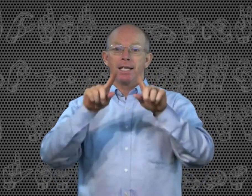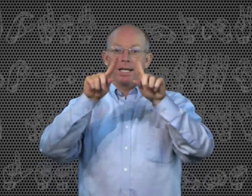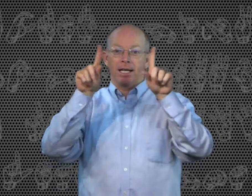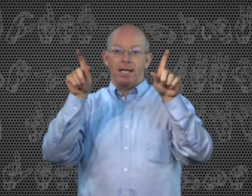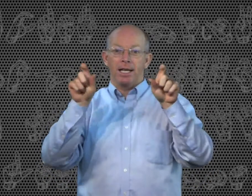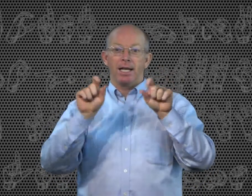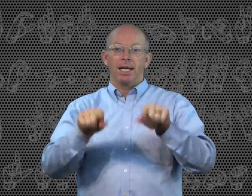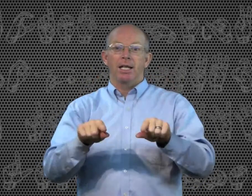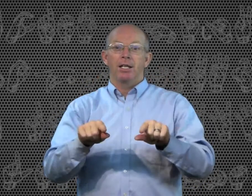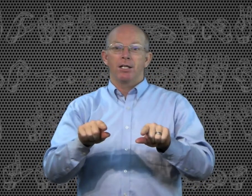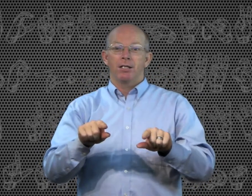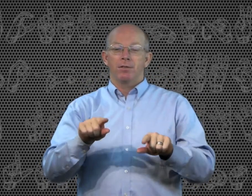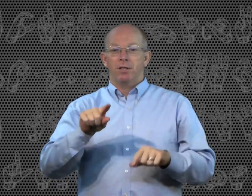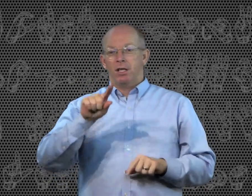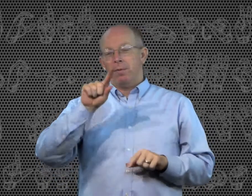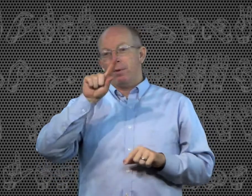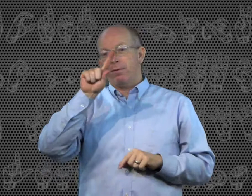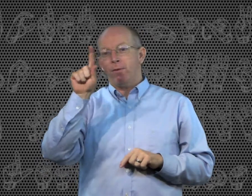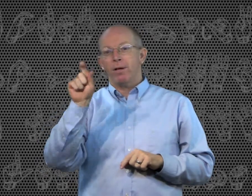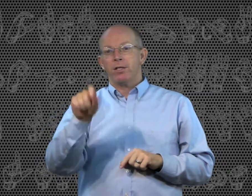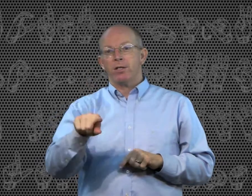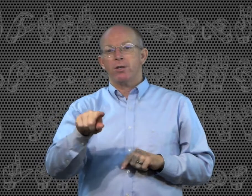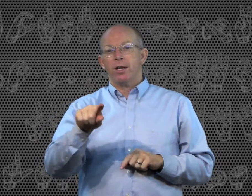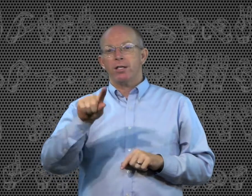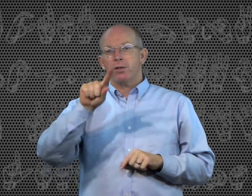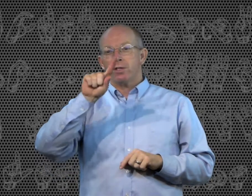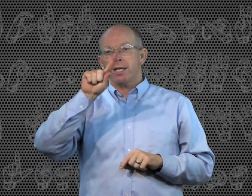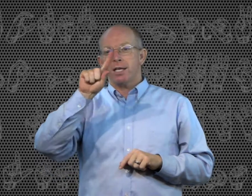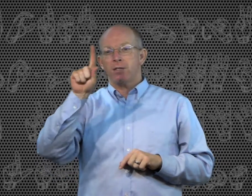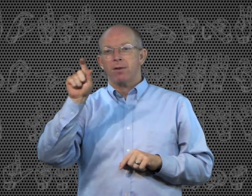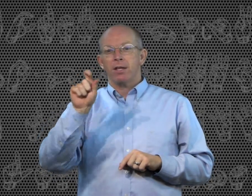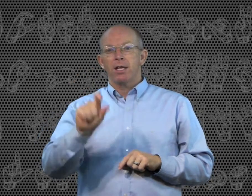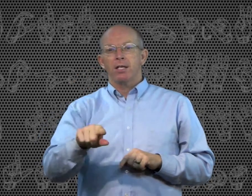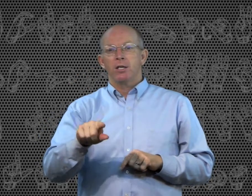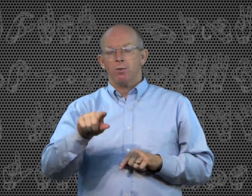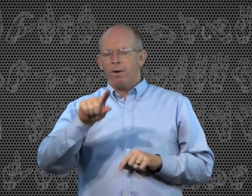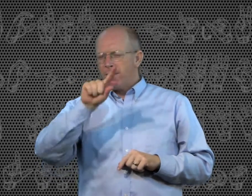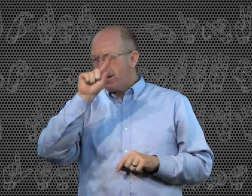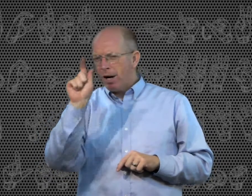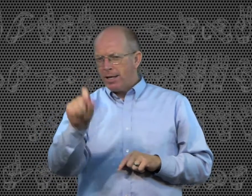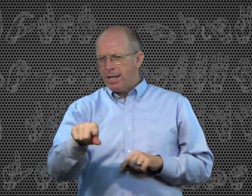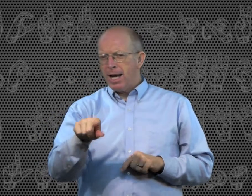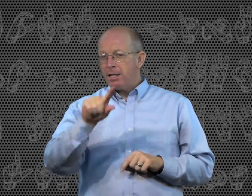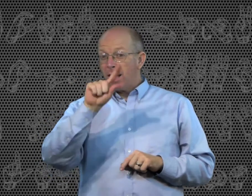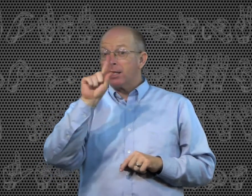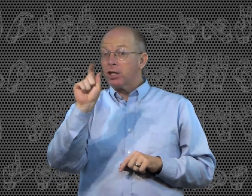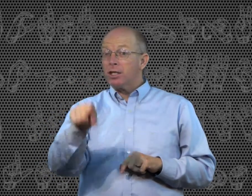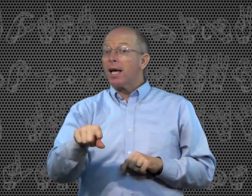There are a couple of different ways you could do this. You can see this with just one finger. TEST